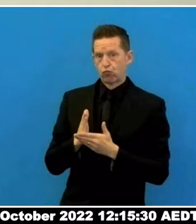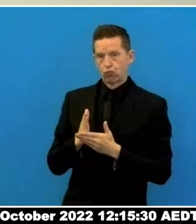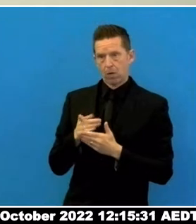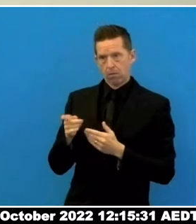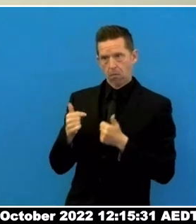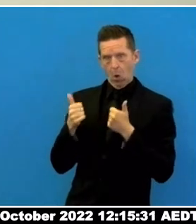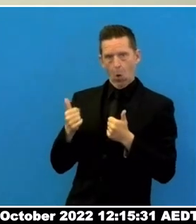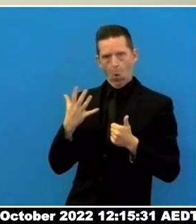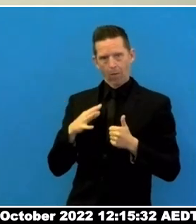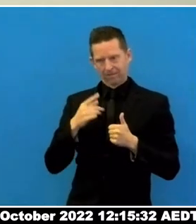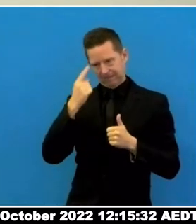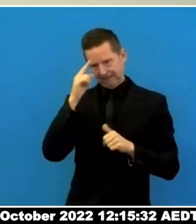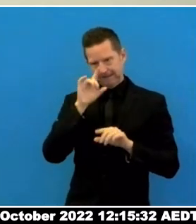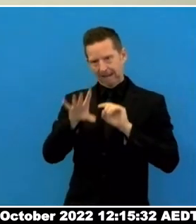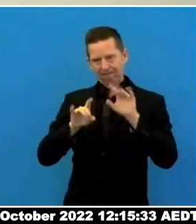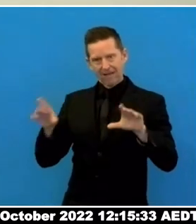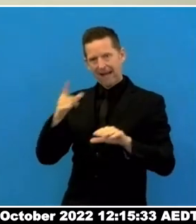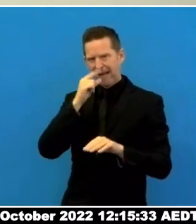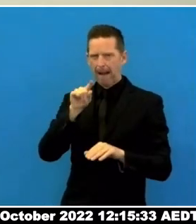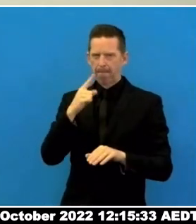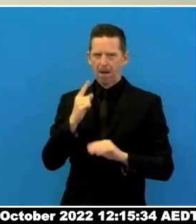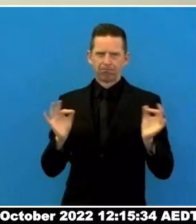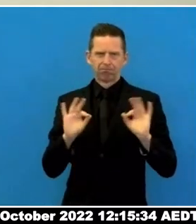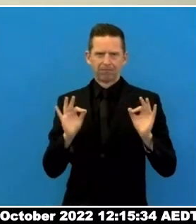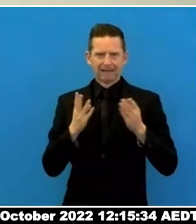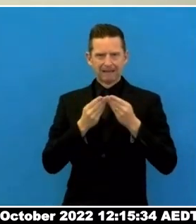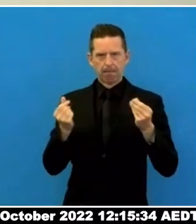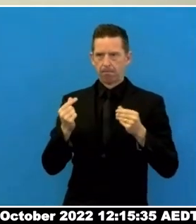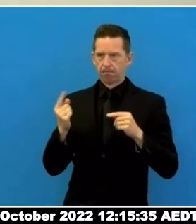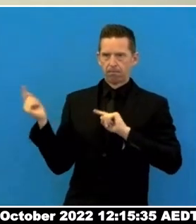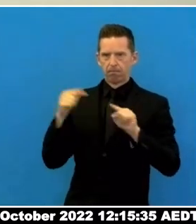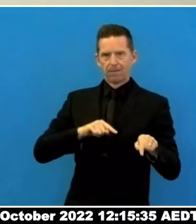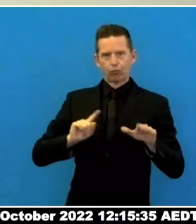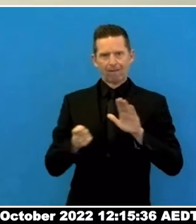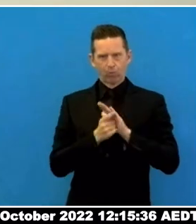But in practice it's often not feasible for people from refugee backgrounds